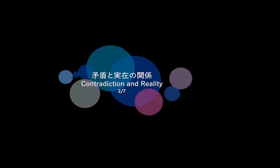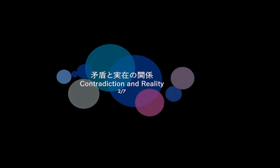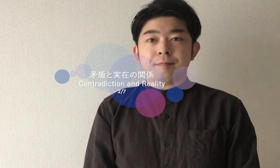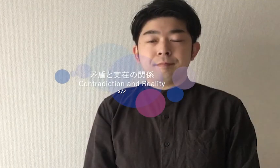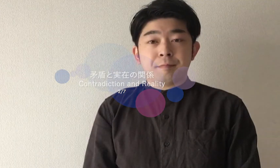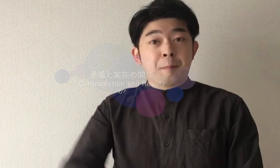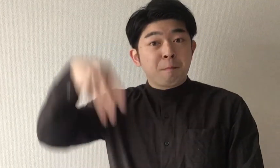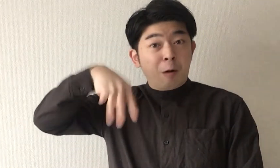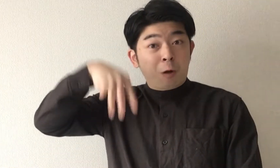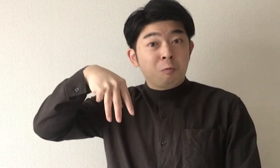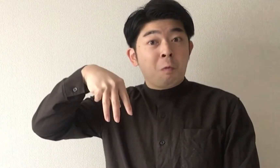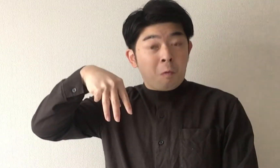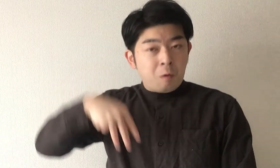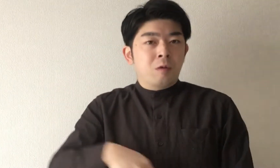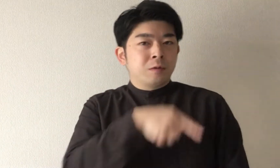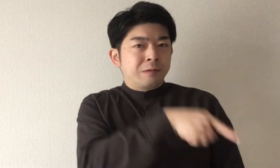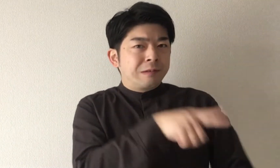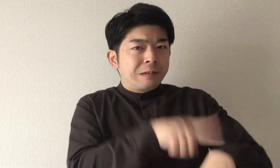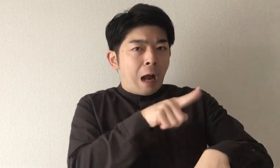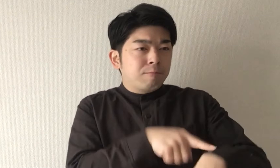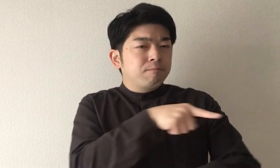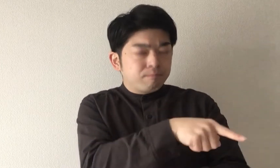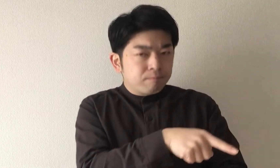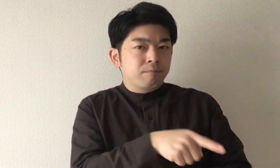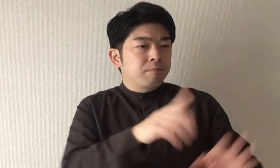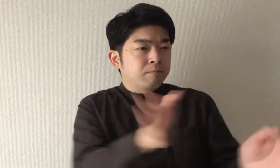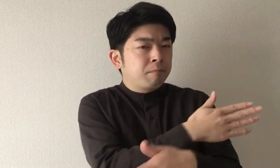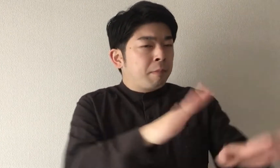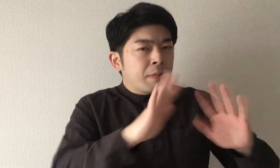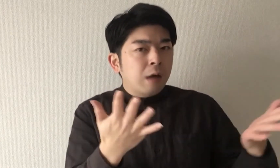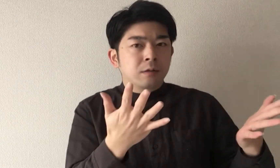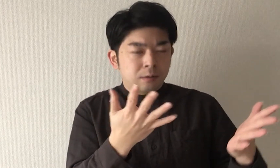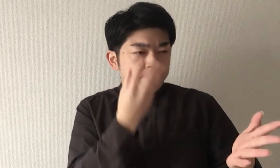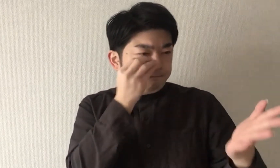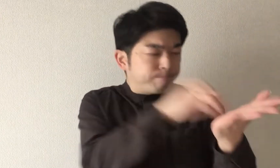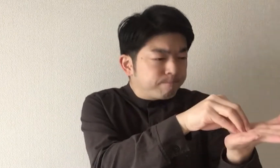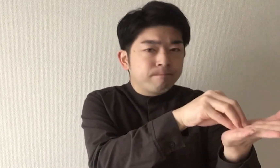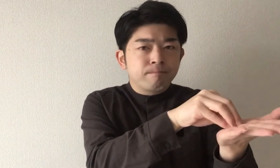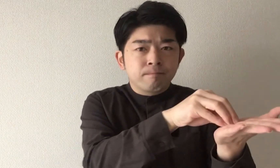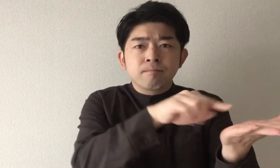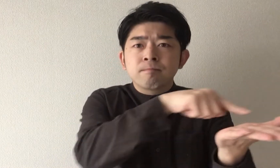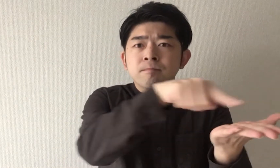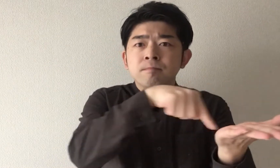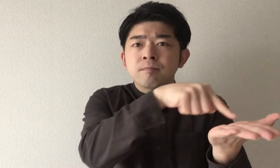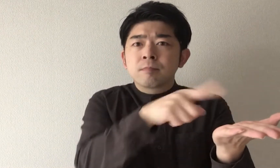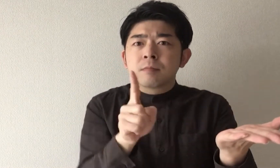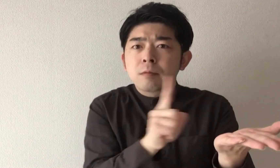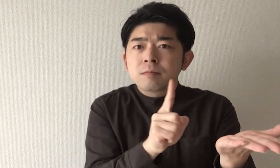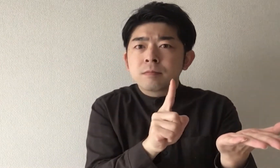What McTaggart thinks as the basis for the unreality of time is